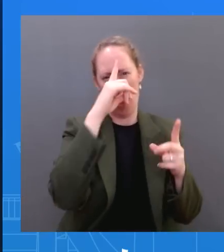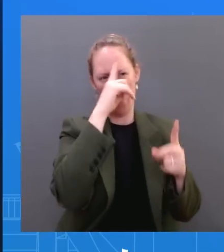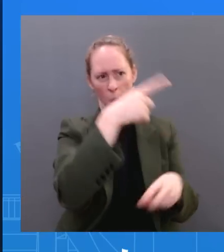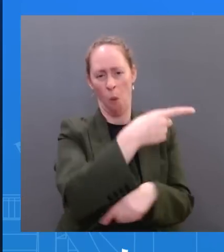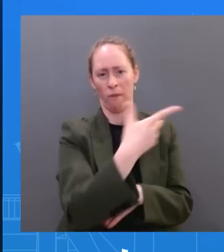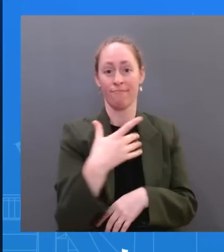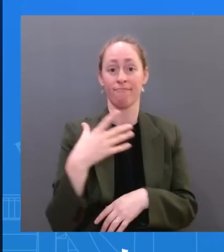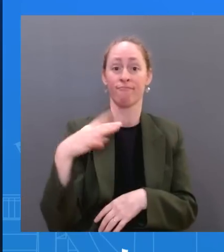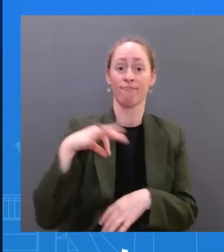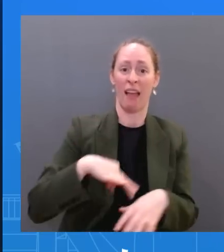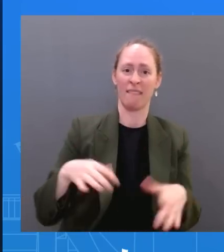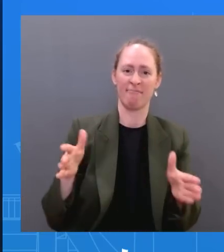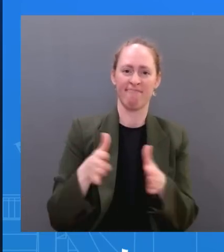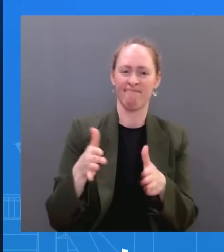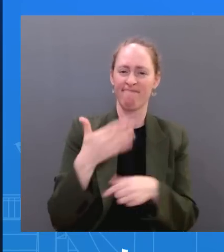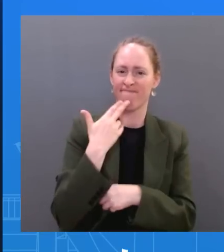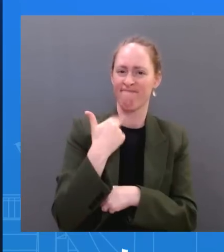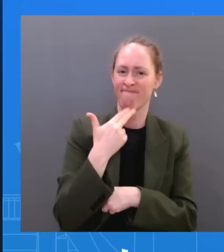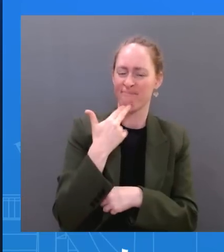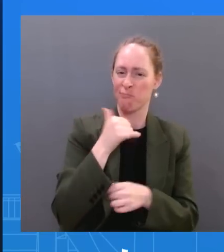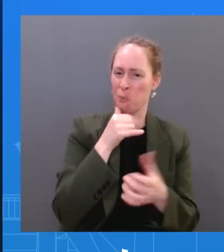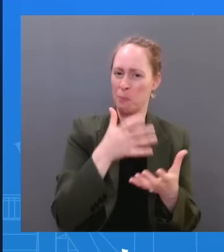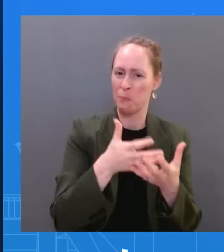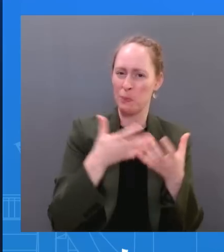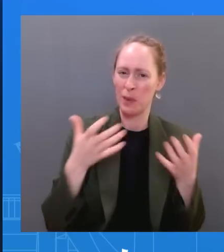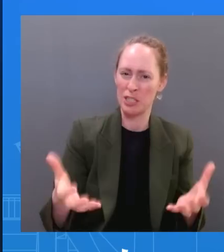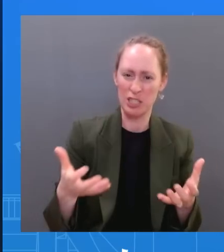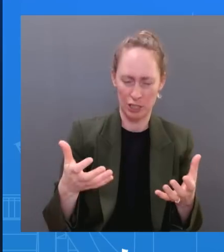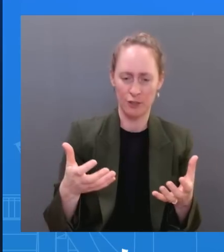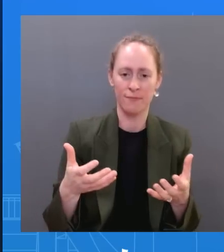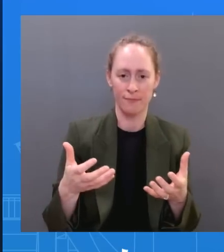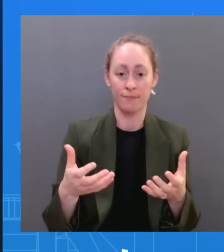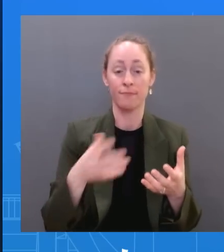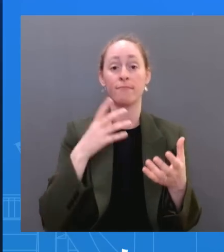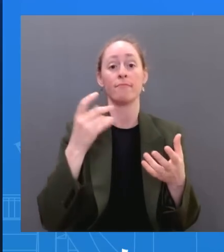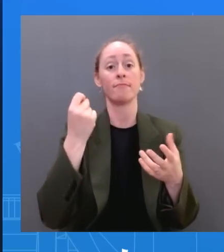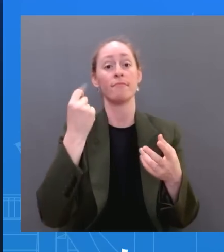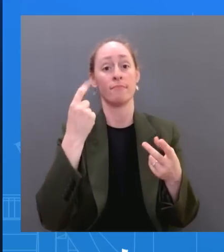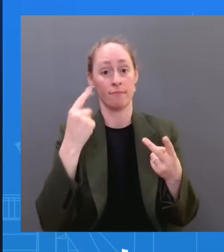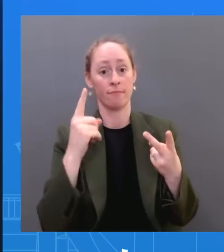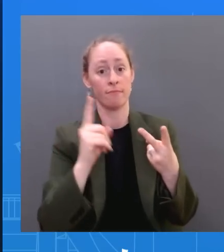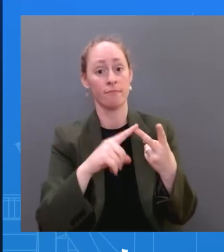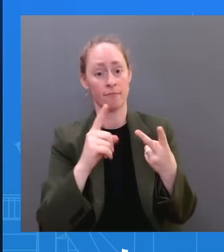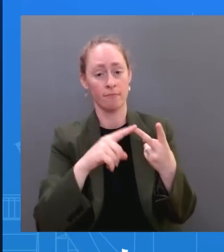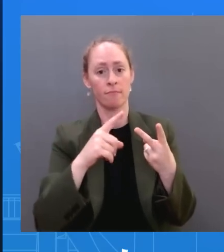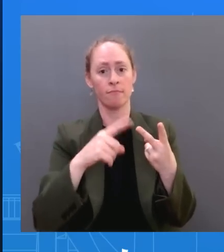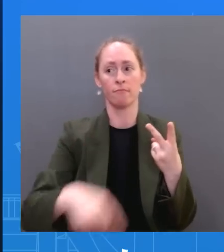on consumers on the pump. That's our goal. That's what we're going to keep trying to do. Yes, go ahead. The Press: Thank you, sir. I wanted to -- The Press: And will there be any repercussion to Brazil